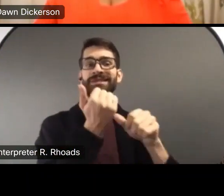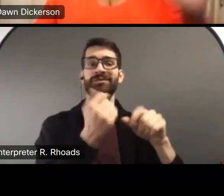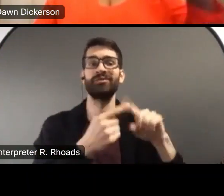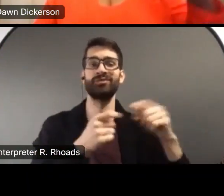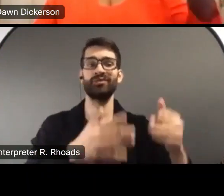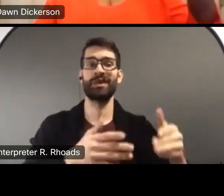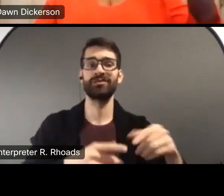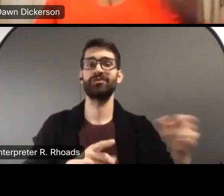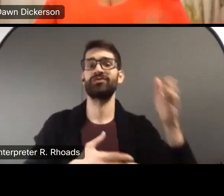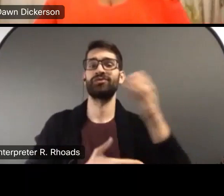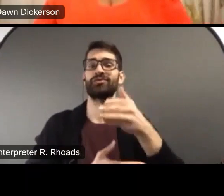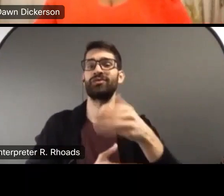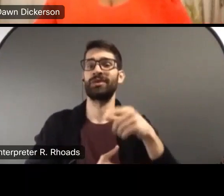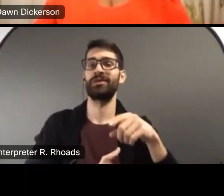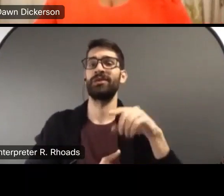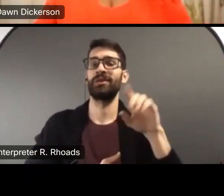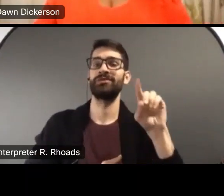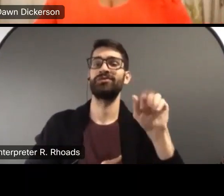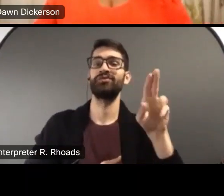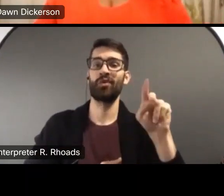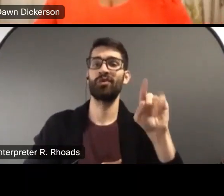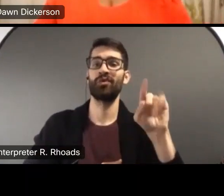who's a Program Manager, Lynard Barnum